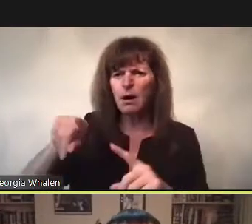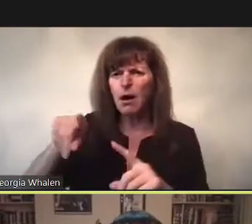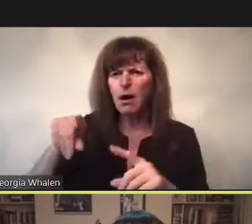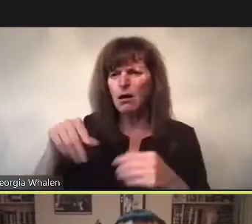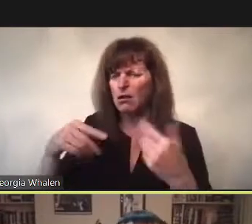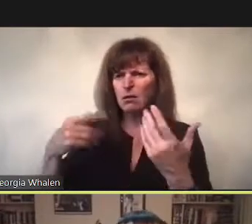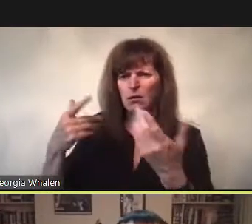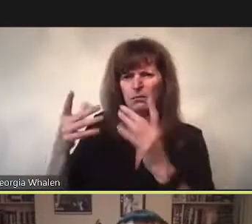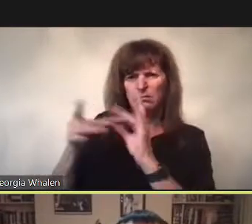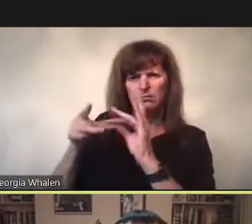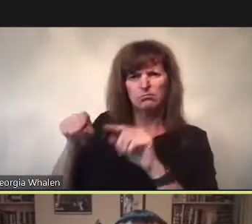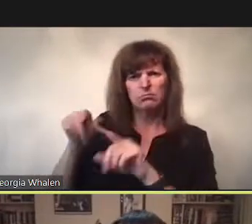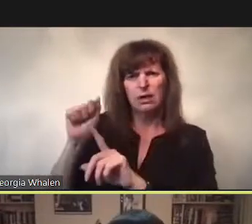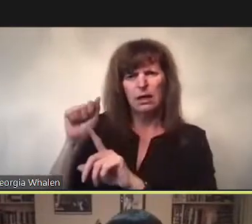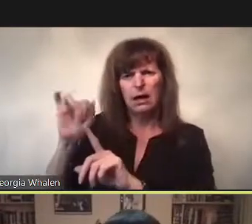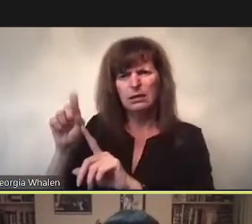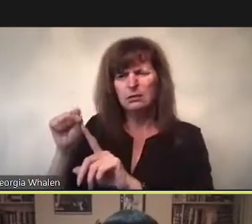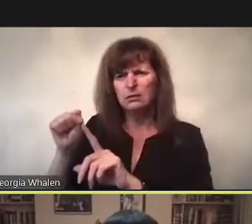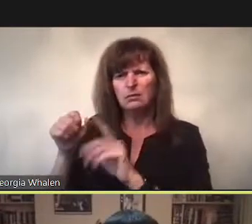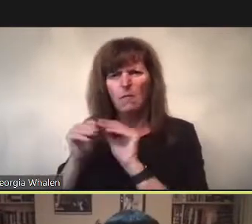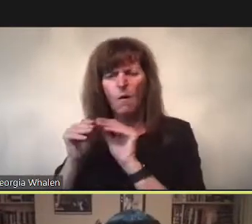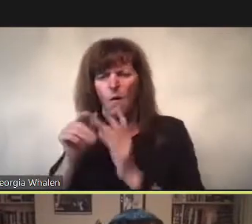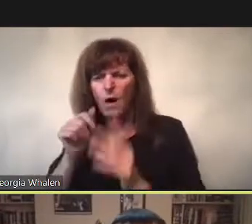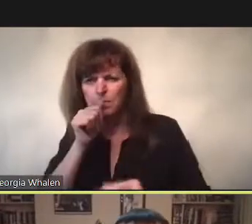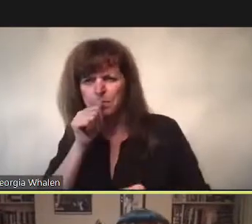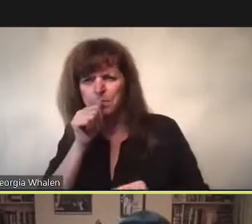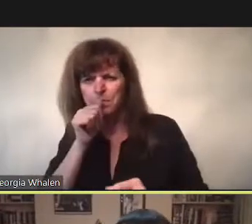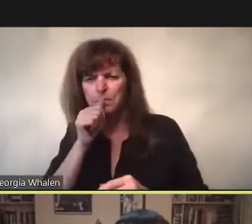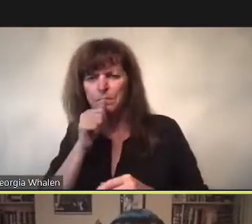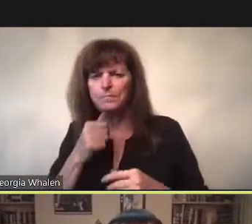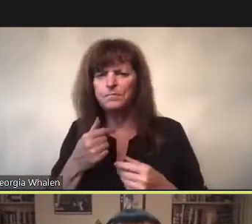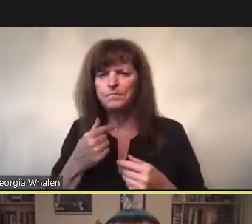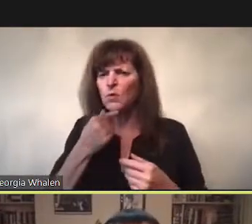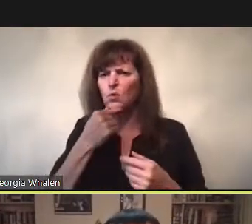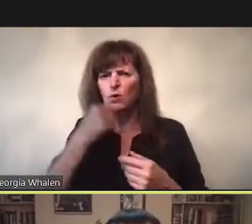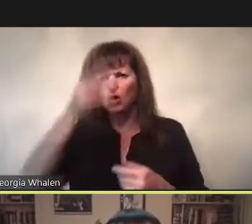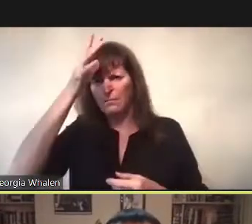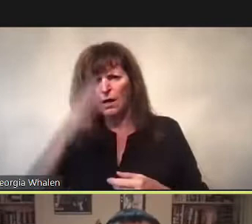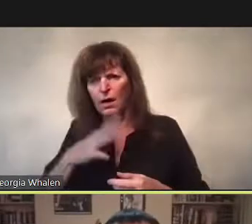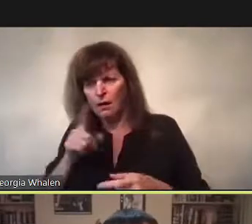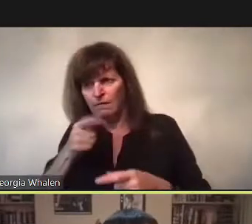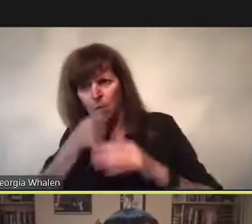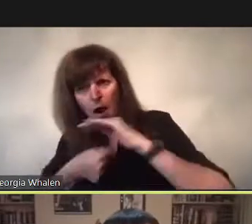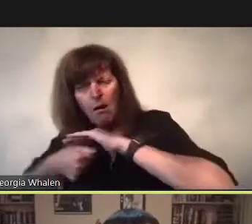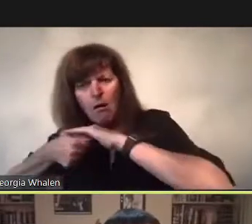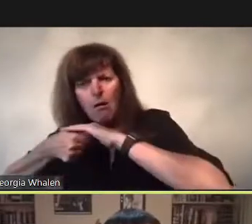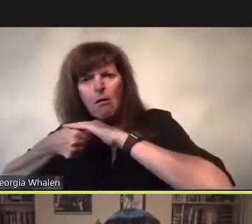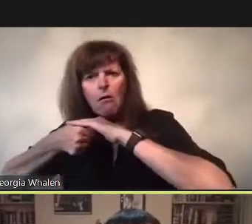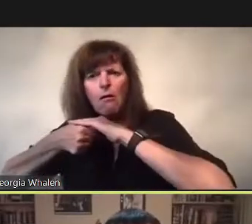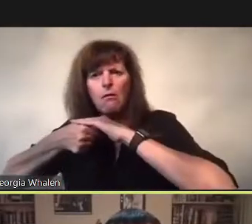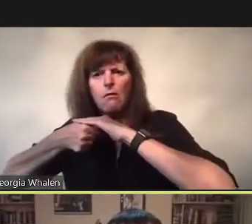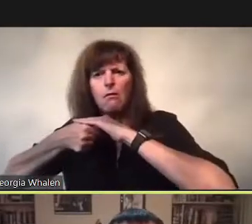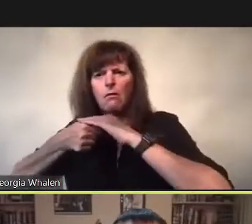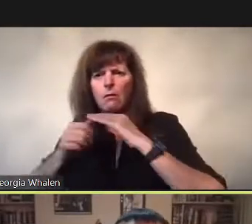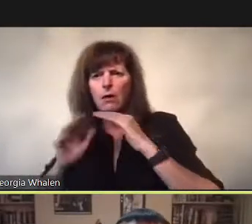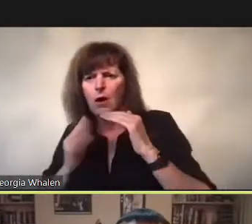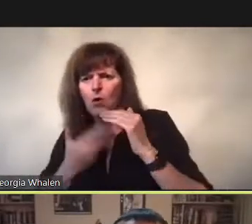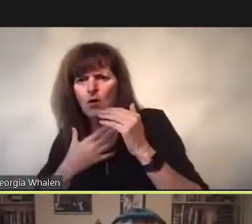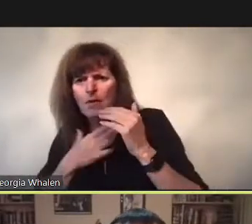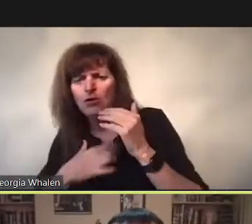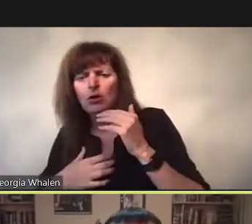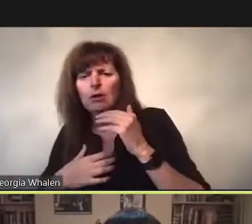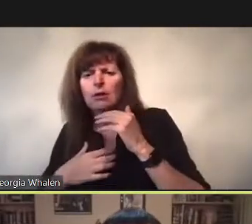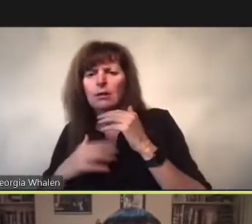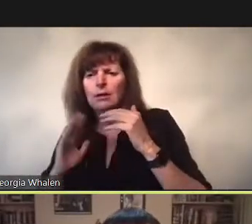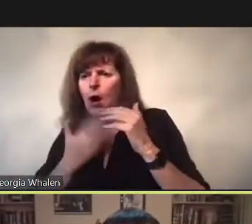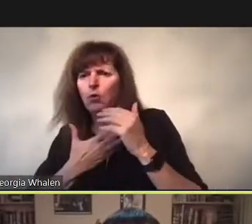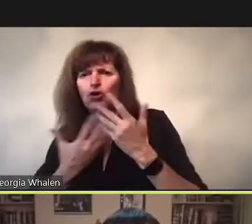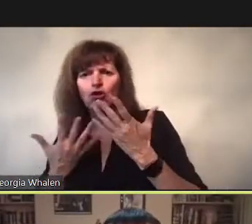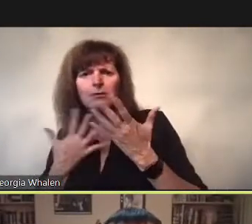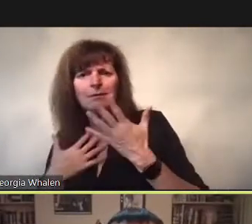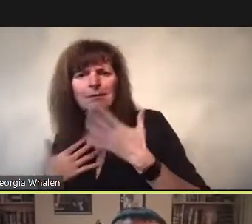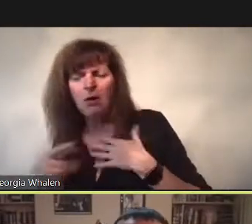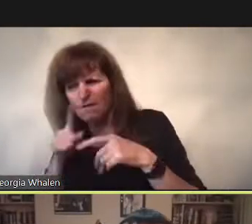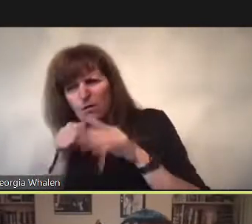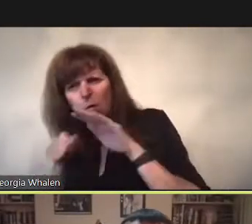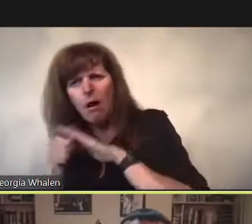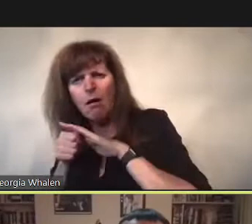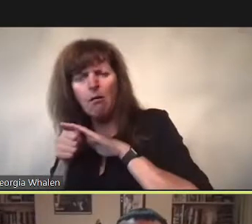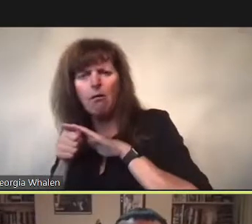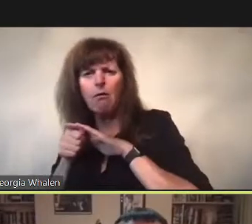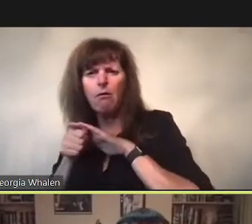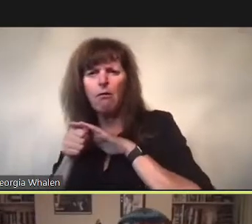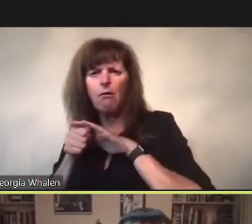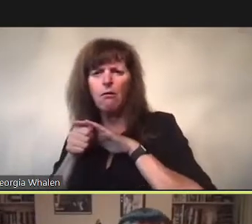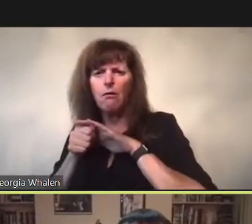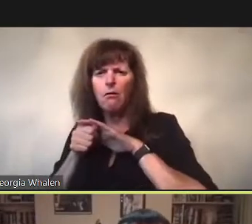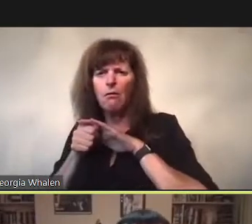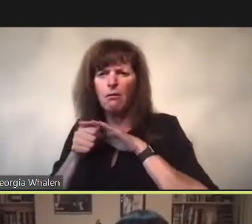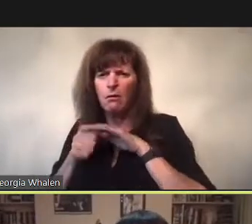AIDS was to Frischer what cholera had been to Von Asschenbach in Death in Venice.